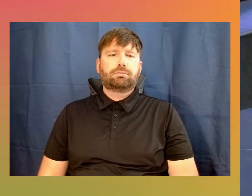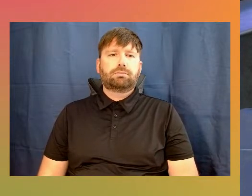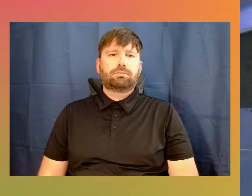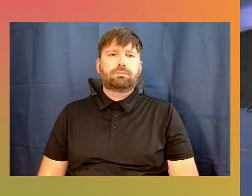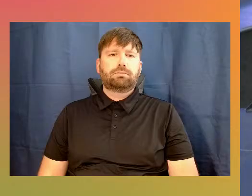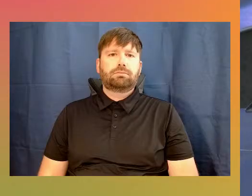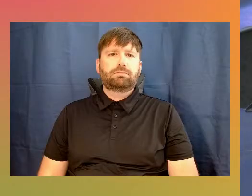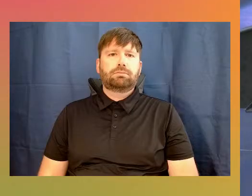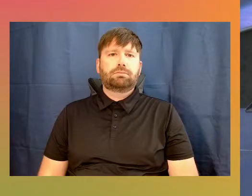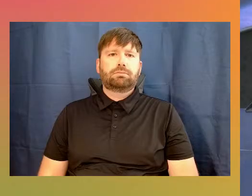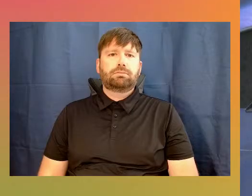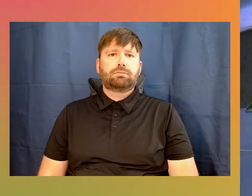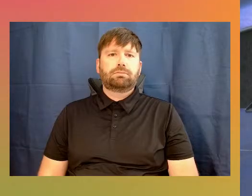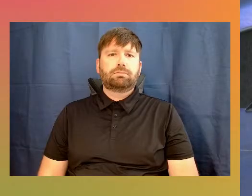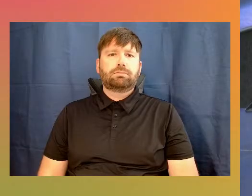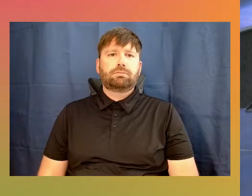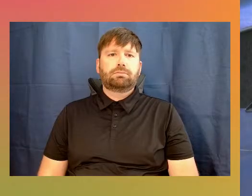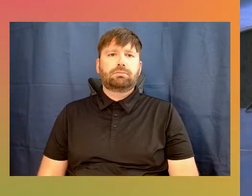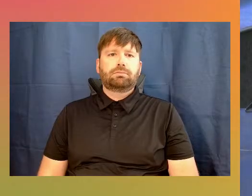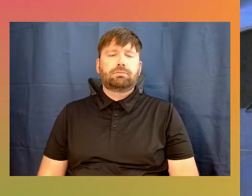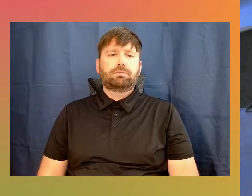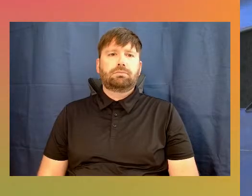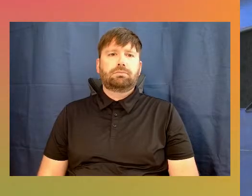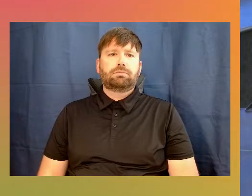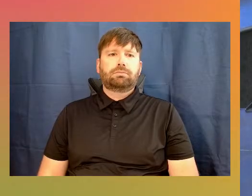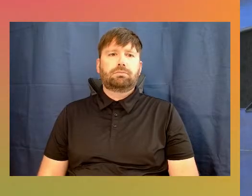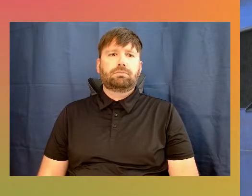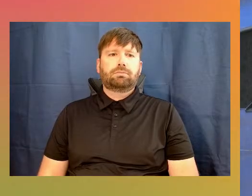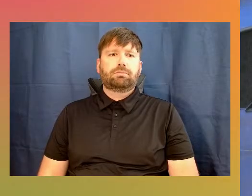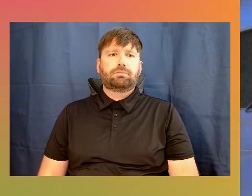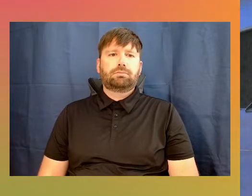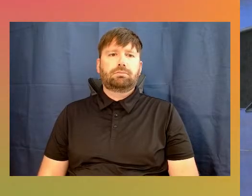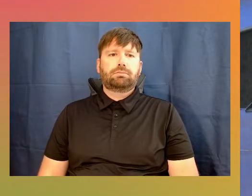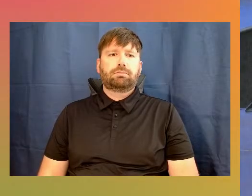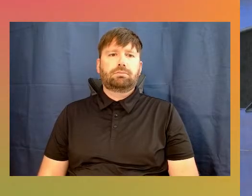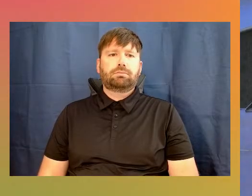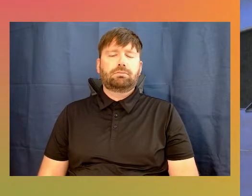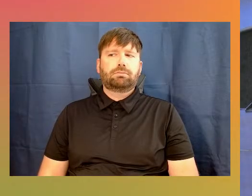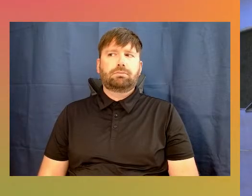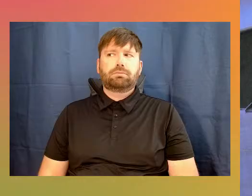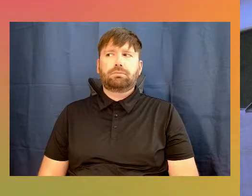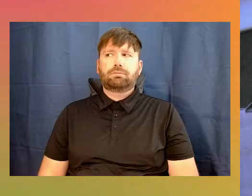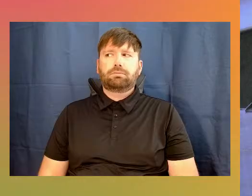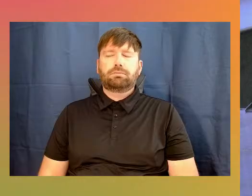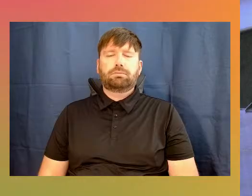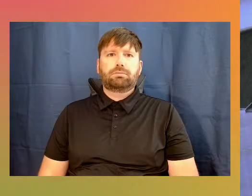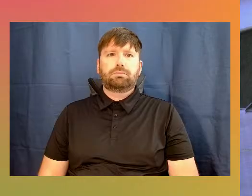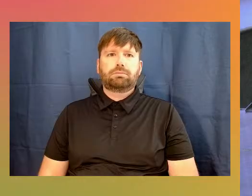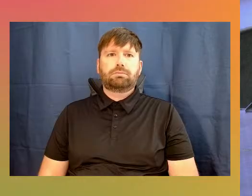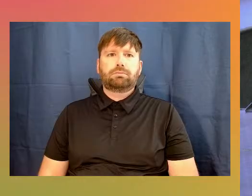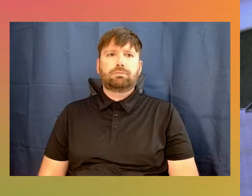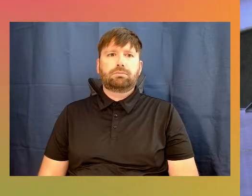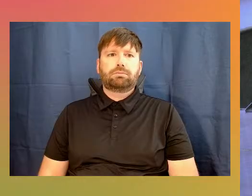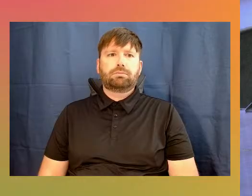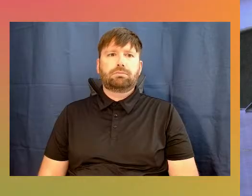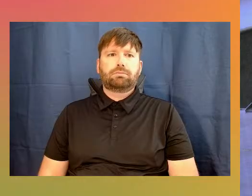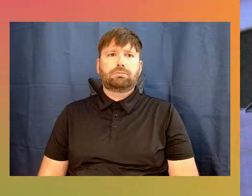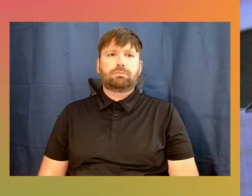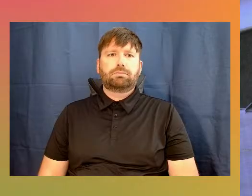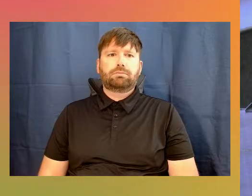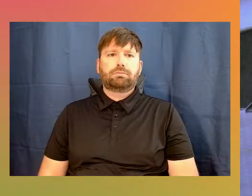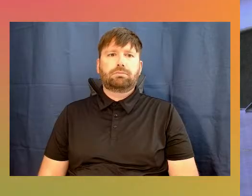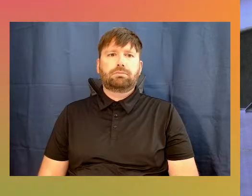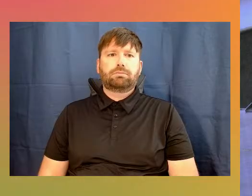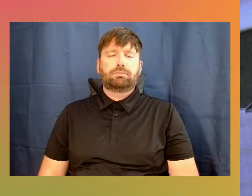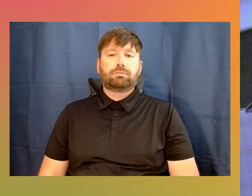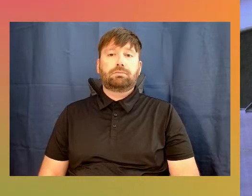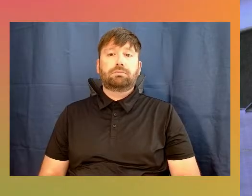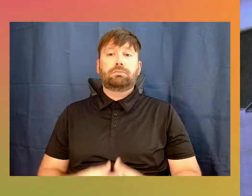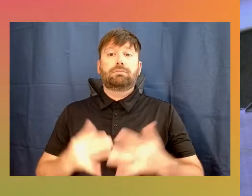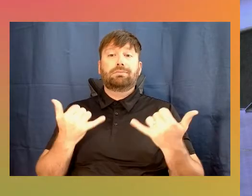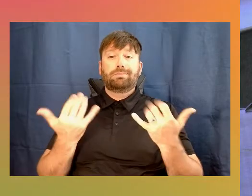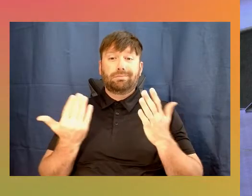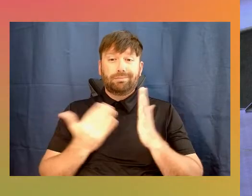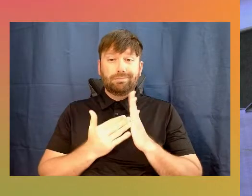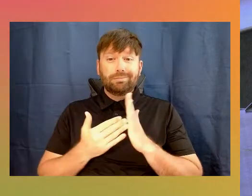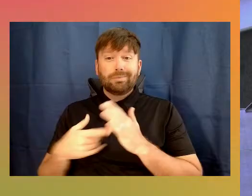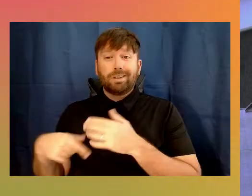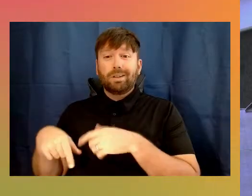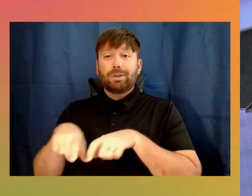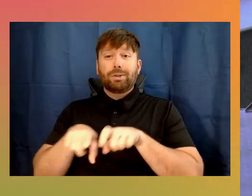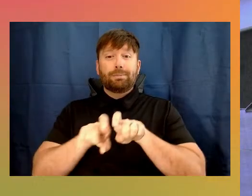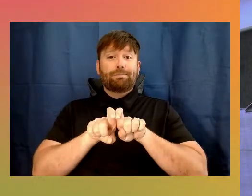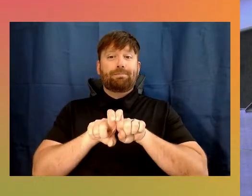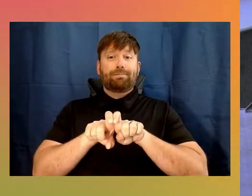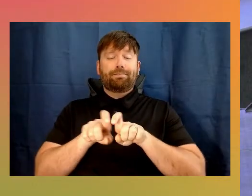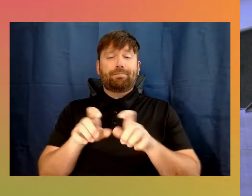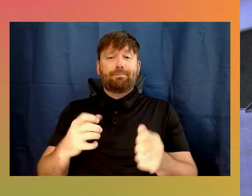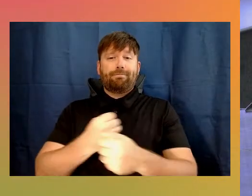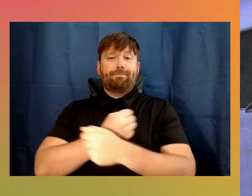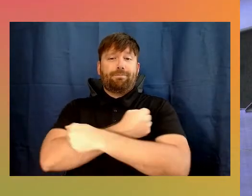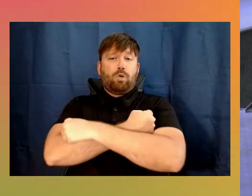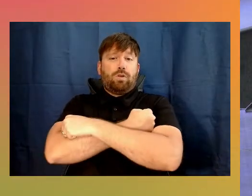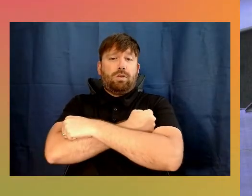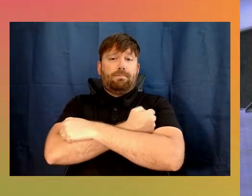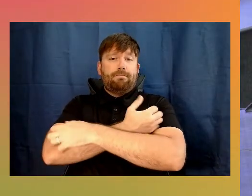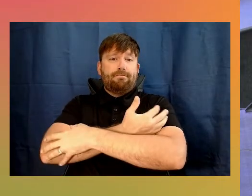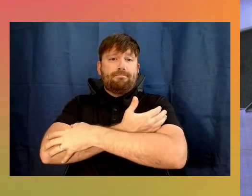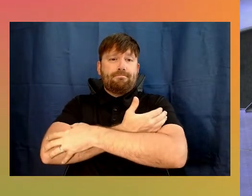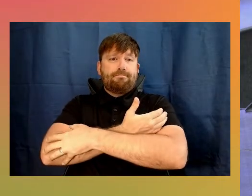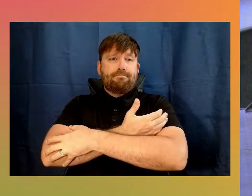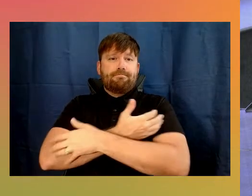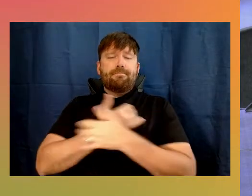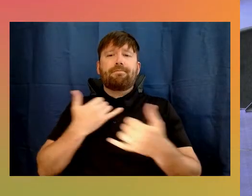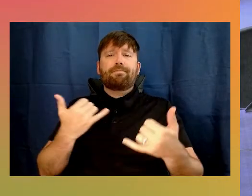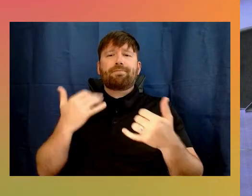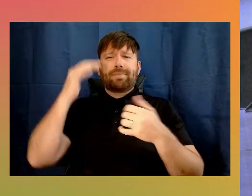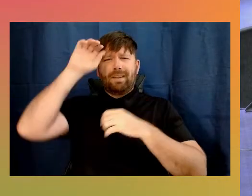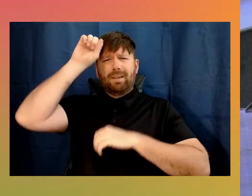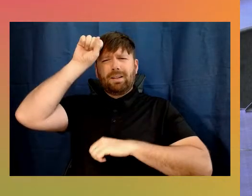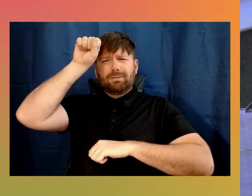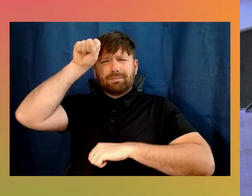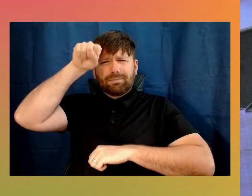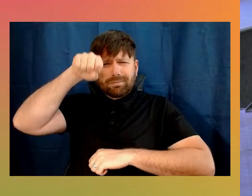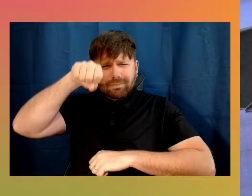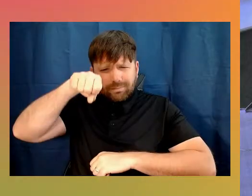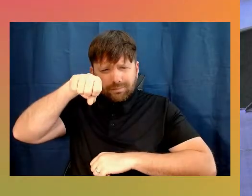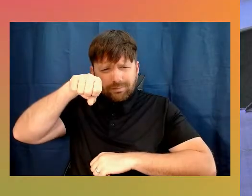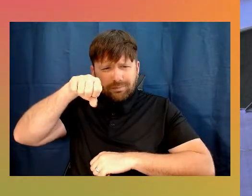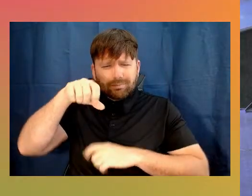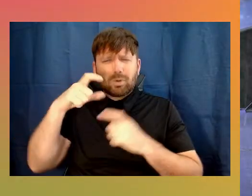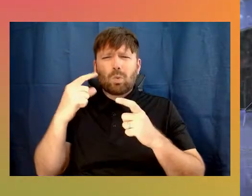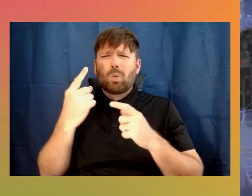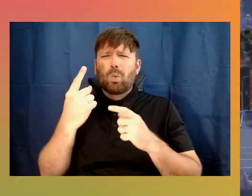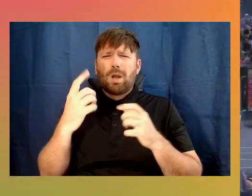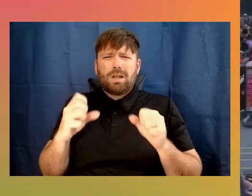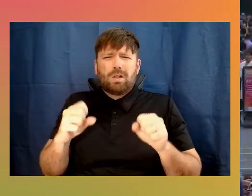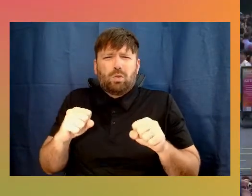THE LEFT SHOULDER.